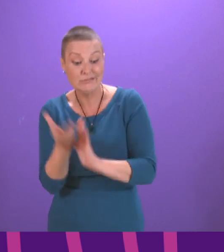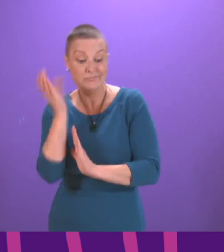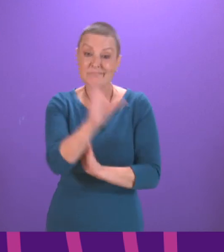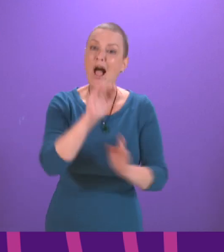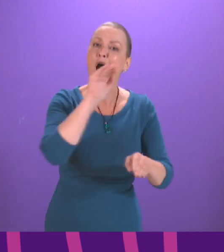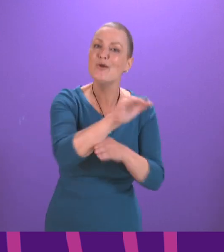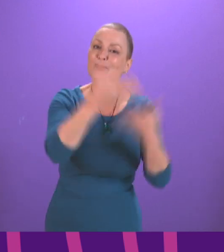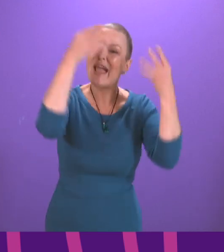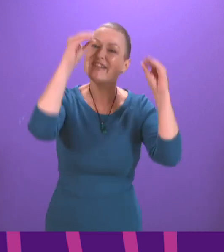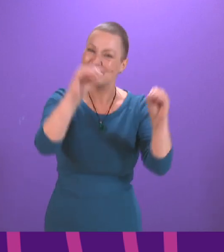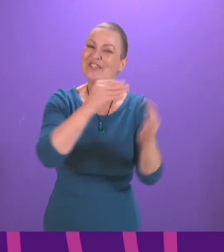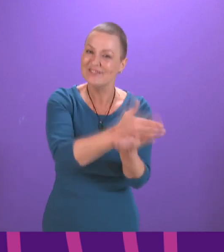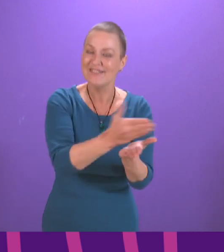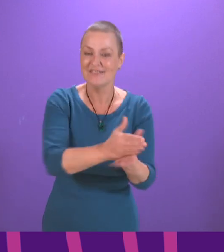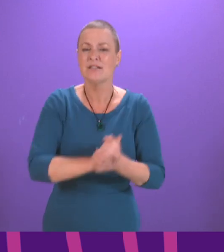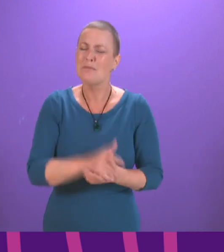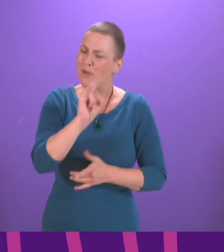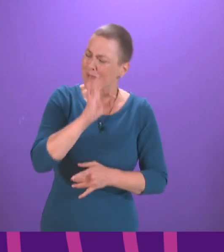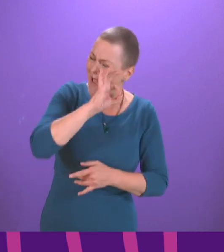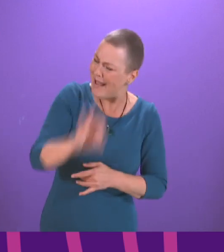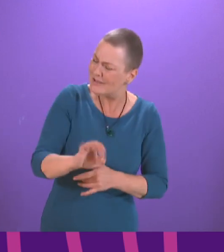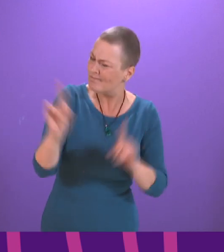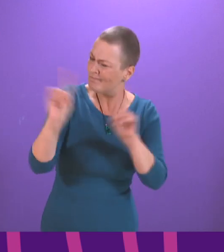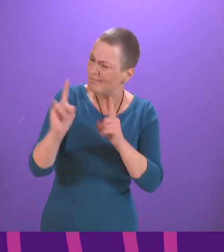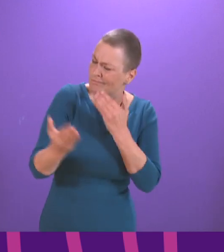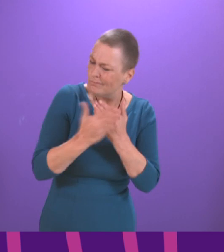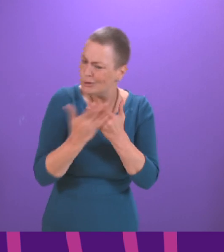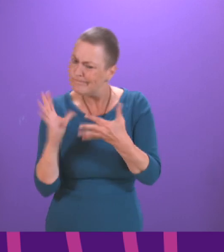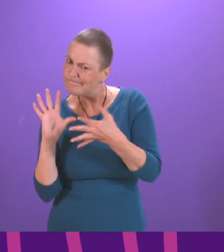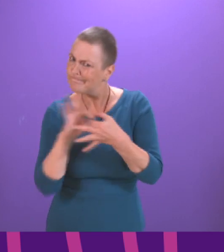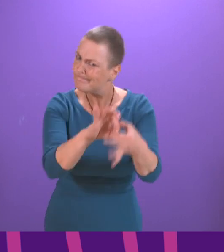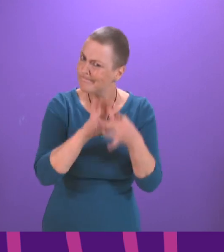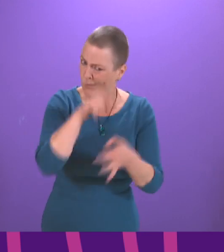sector. What further engagements will the Scottish Government have with the sector about